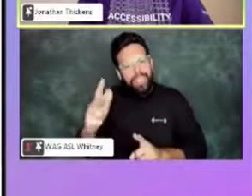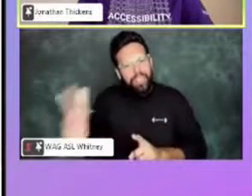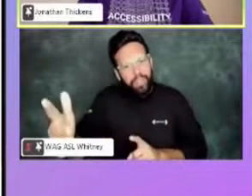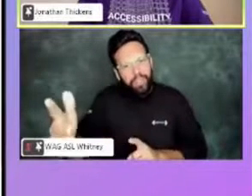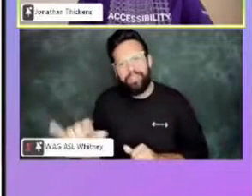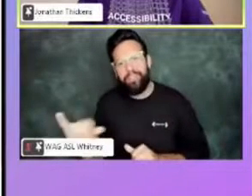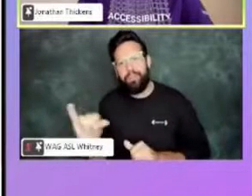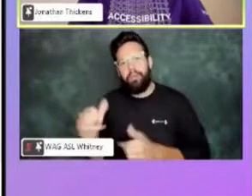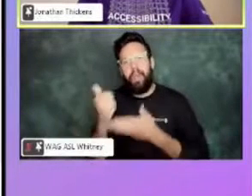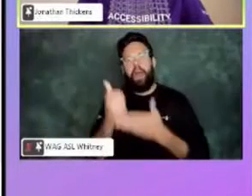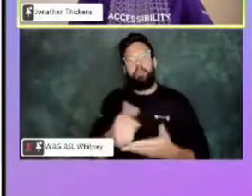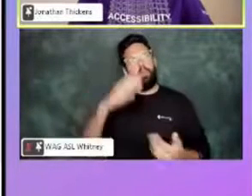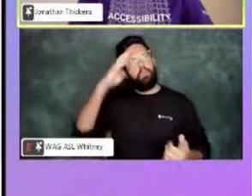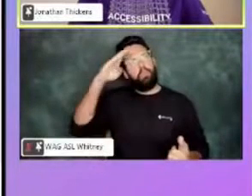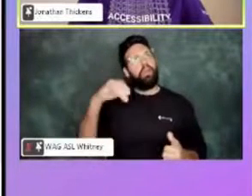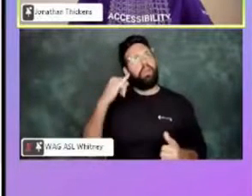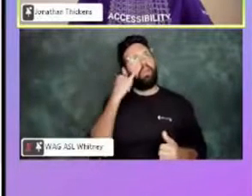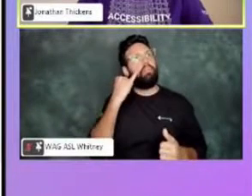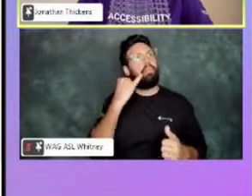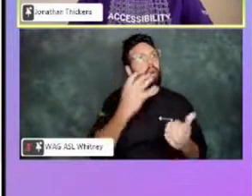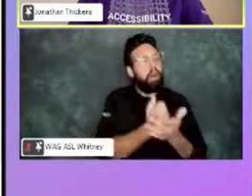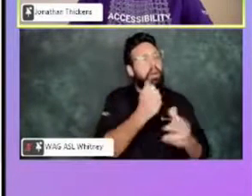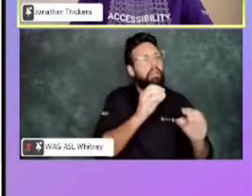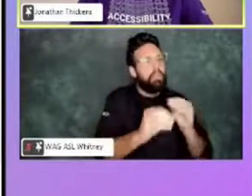which are the most important accessibility issues to address.